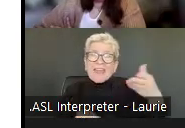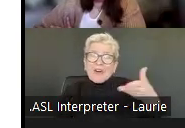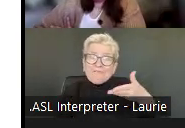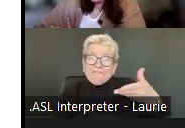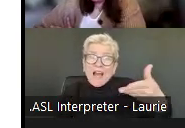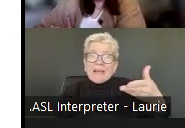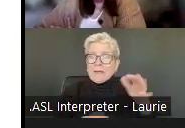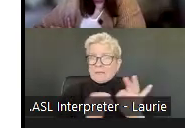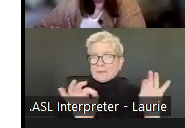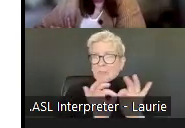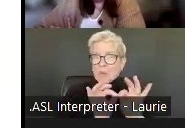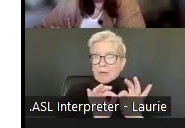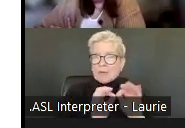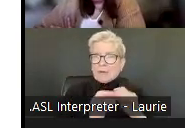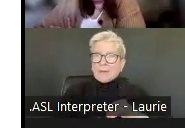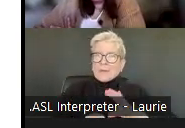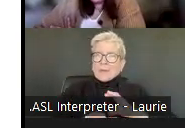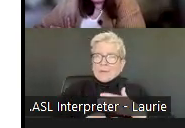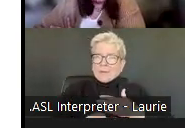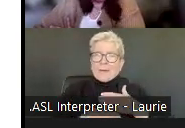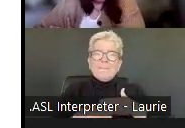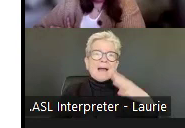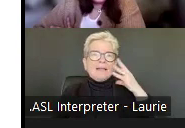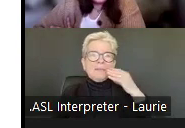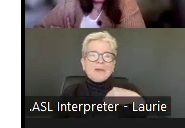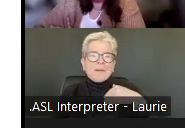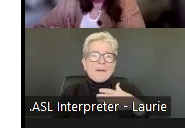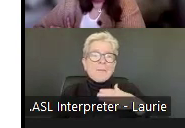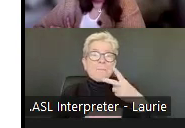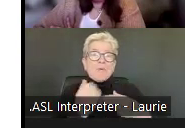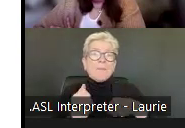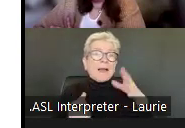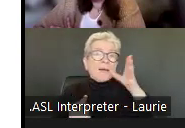know from my own experience, both of my parents were teachers, and I know that I